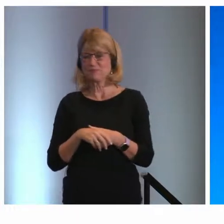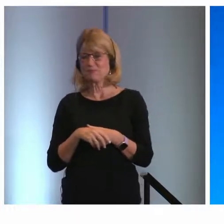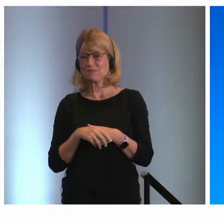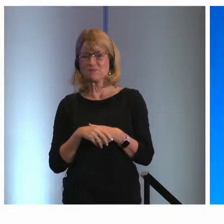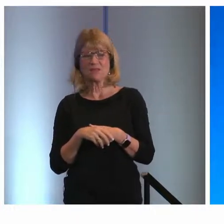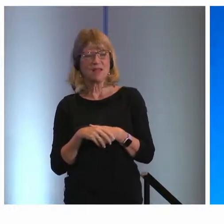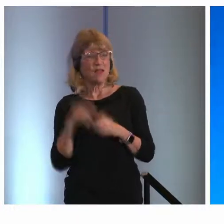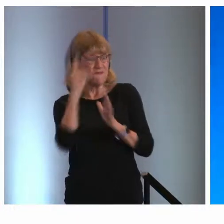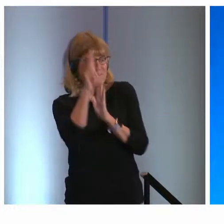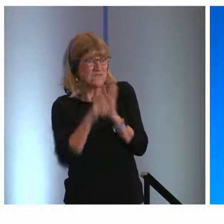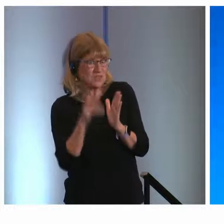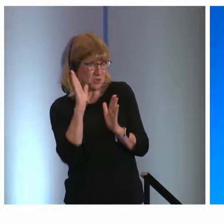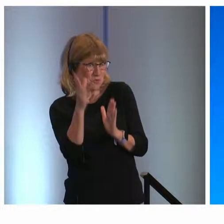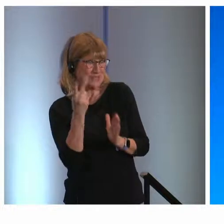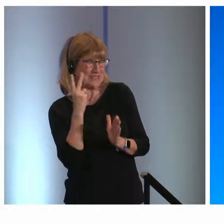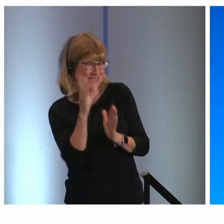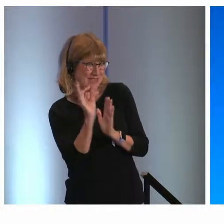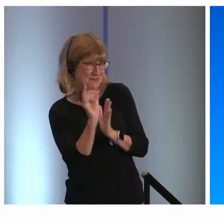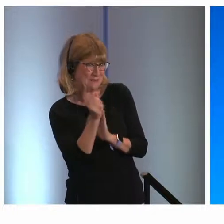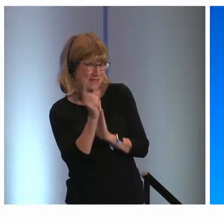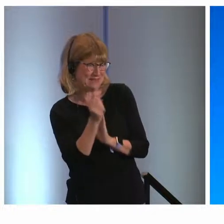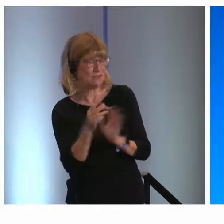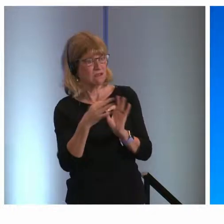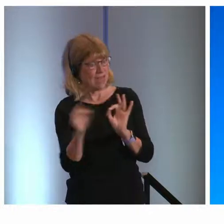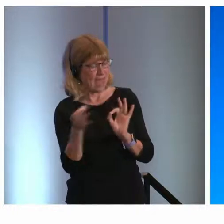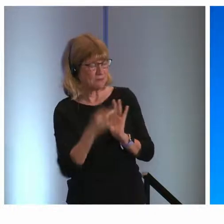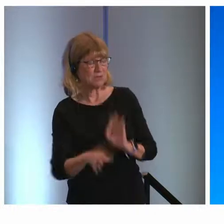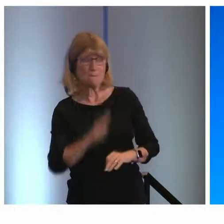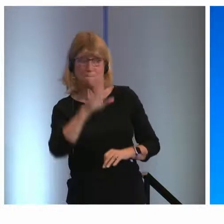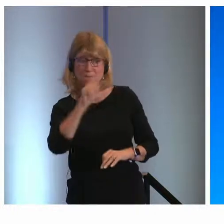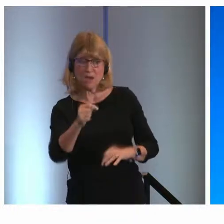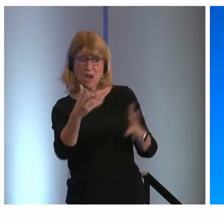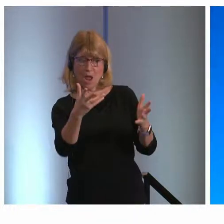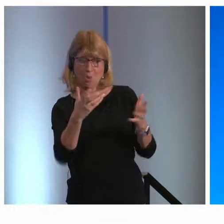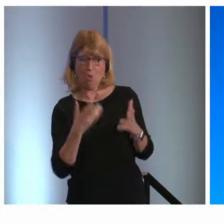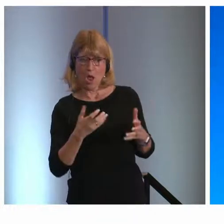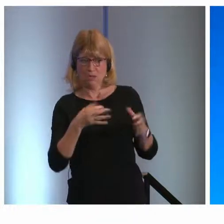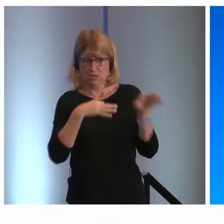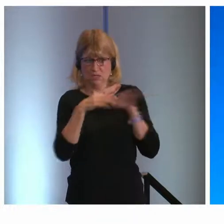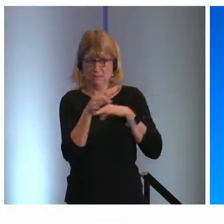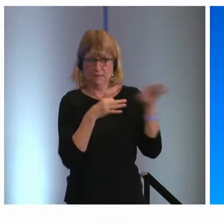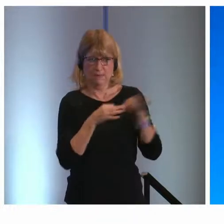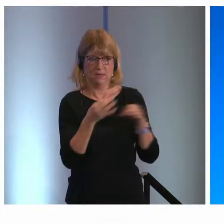I'm coming for you! -- Tari: So